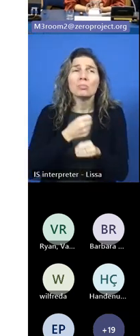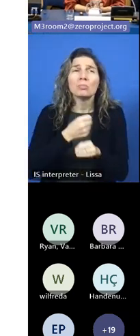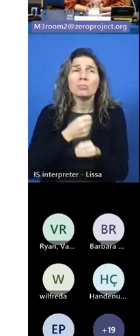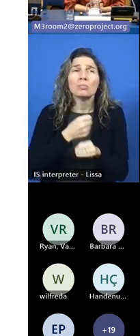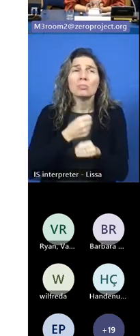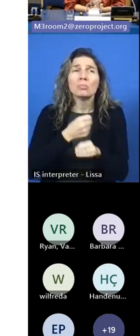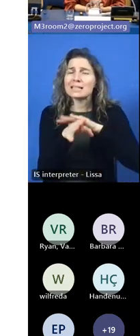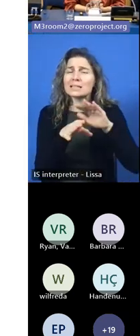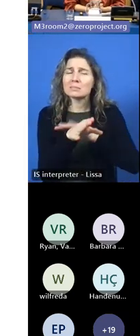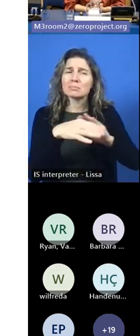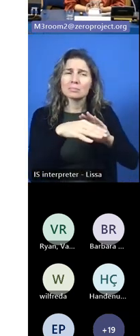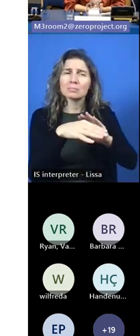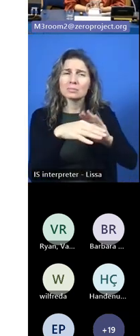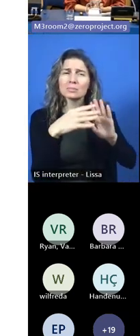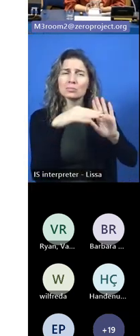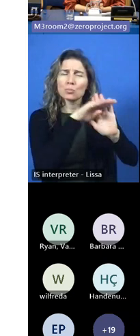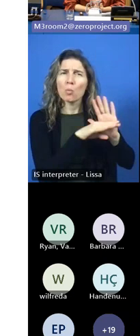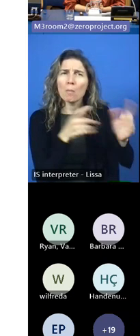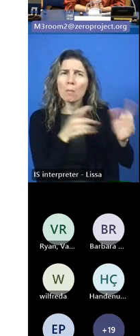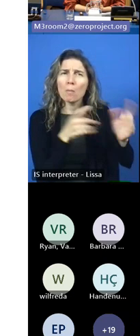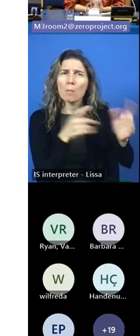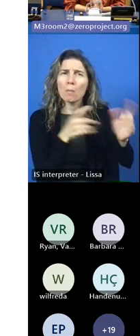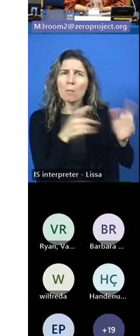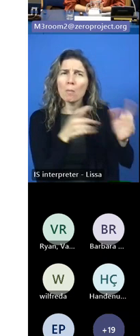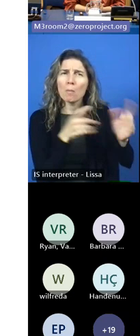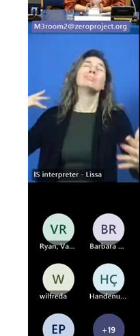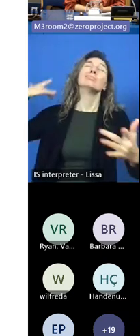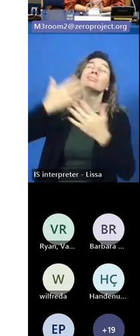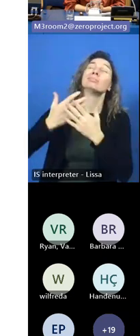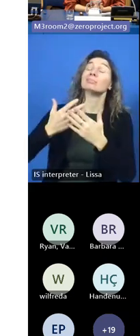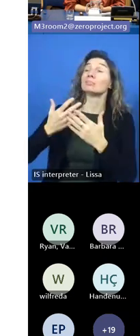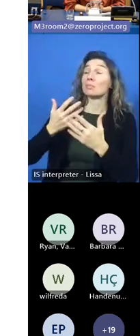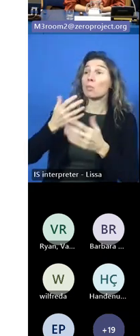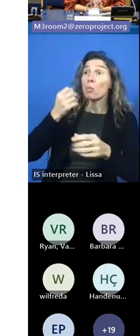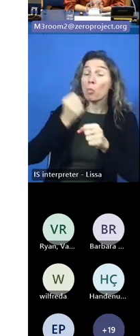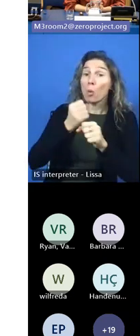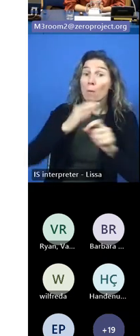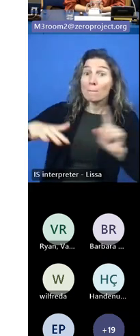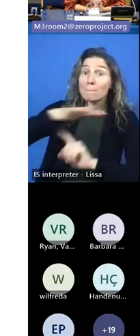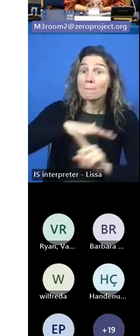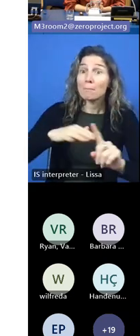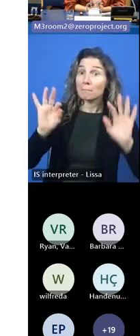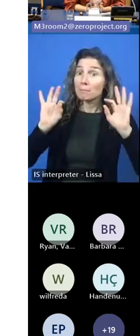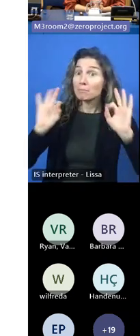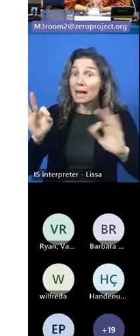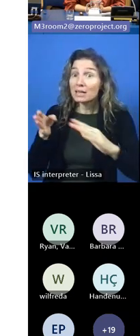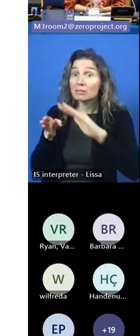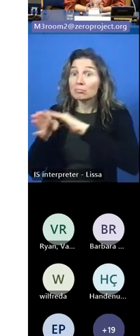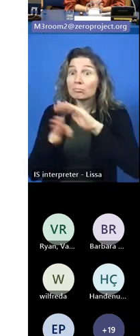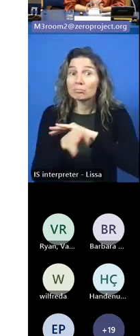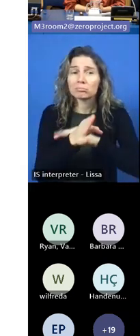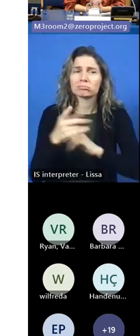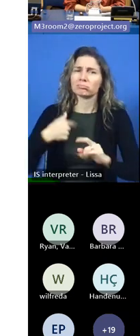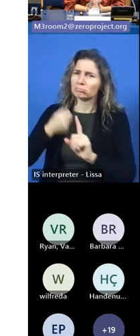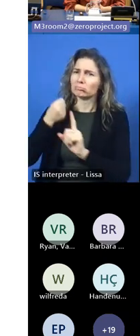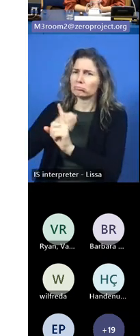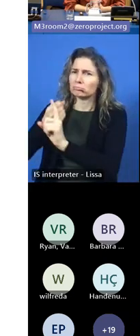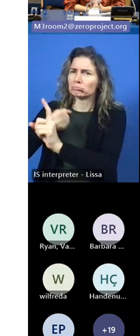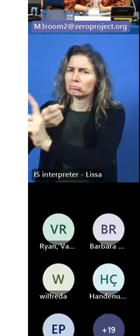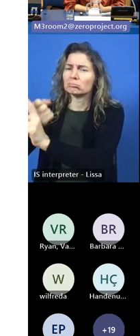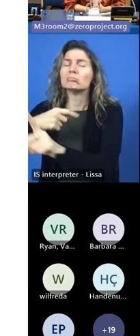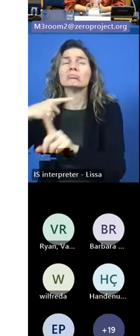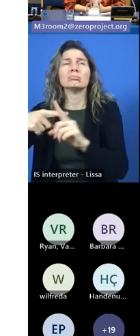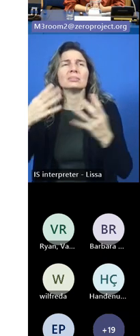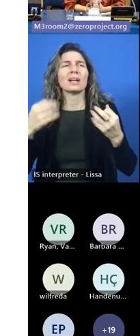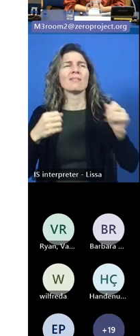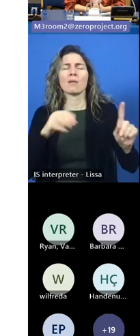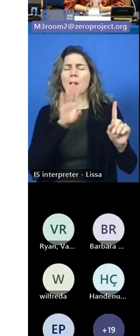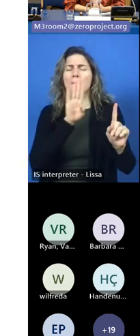the workplace. I get to work with billions strong as one of their global advisors to help amplify